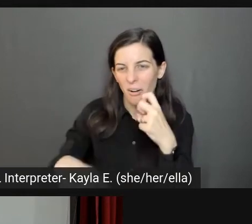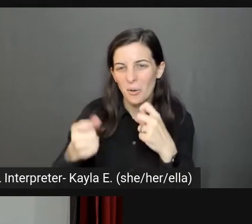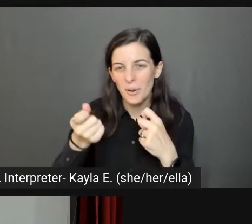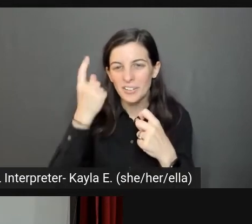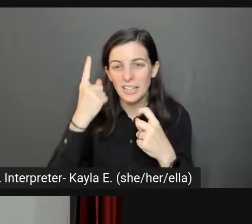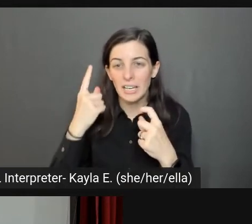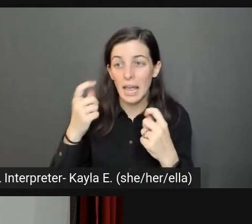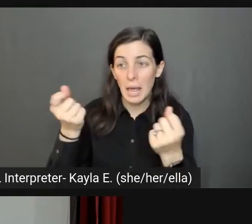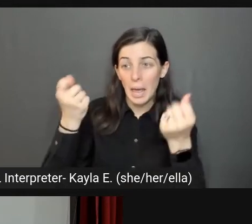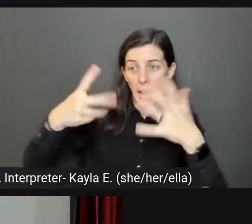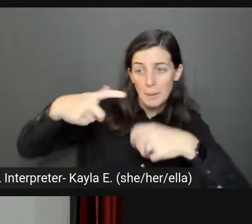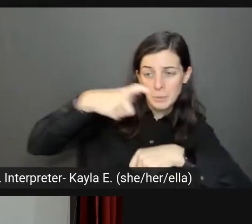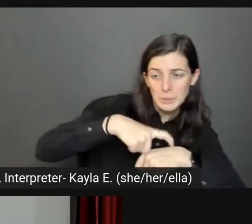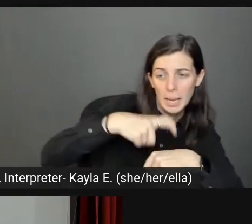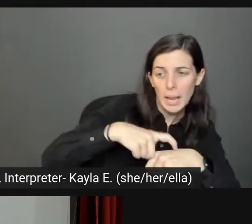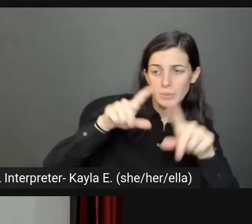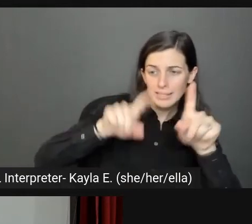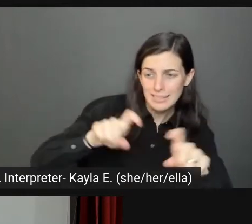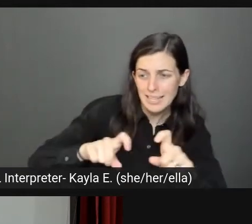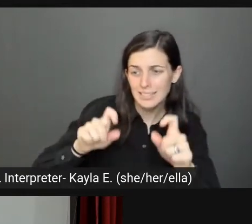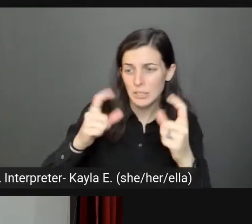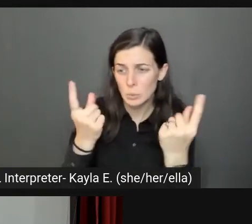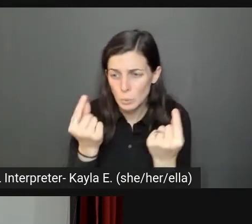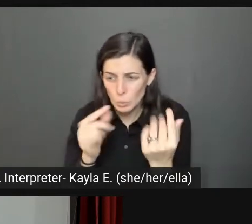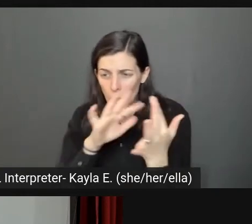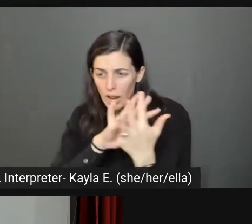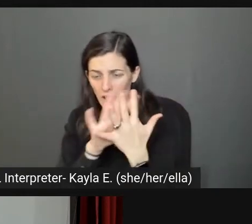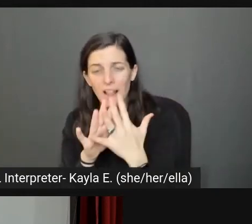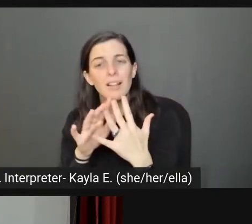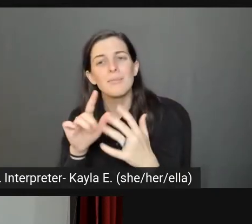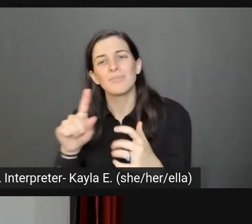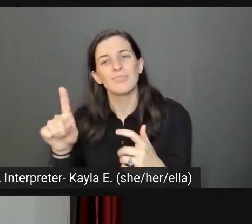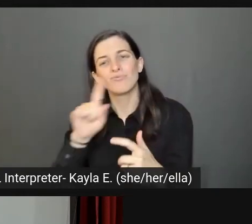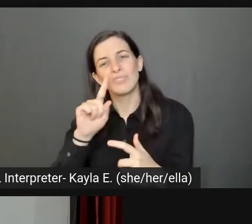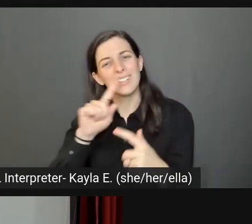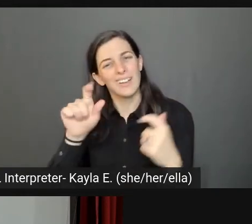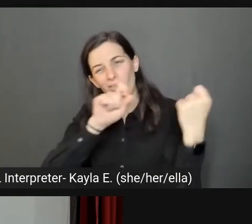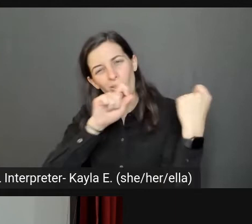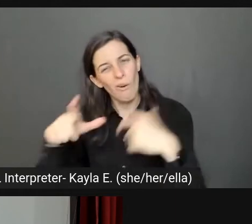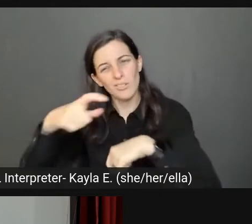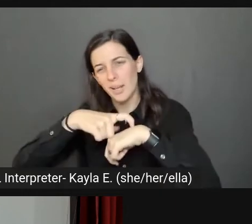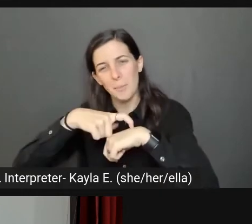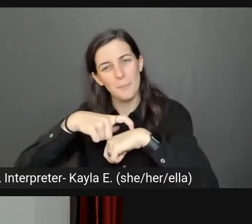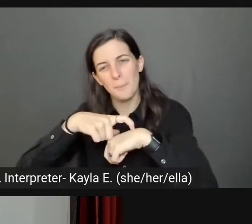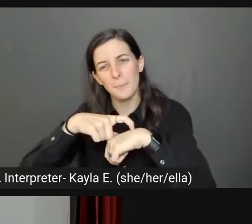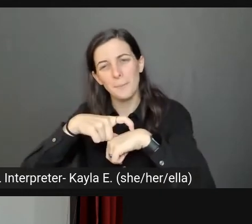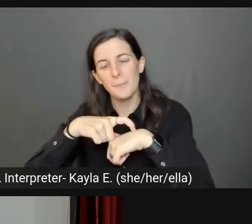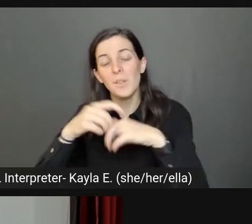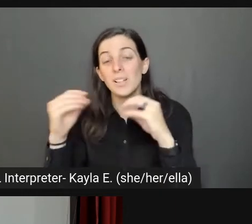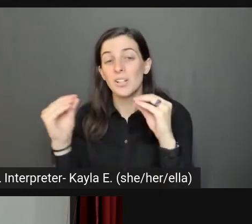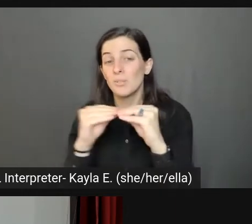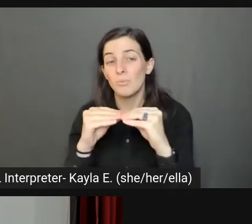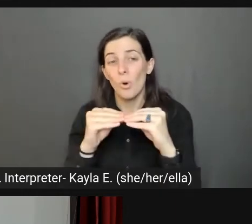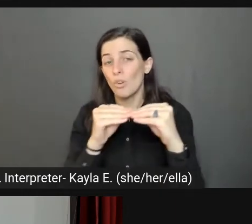Again, it needs to be done all the time. The more robust, not from a technology perspective, but I mean